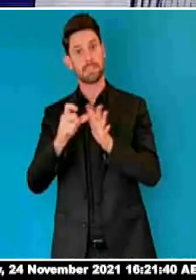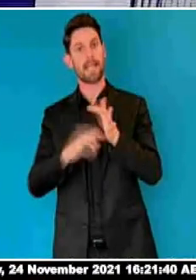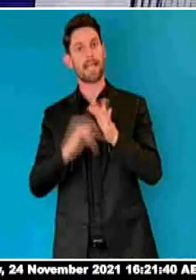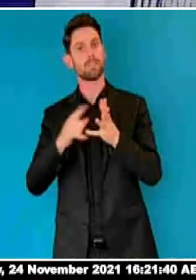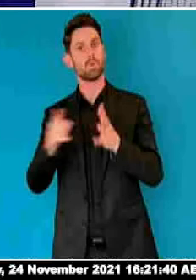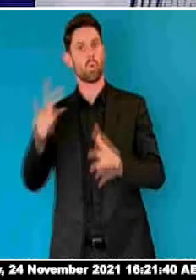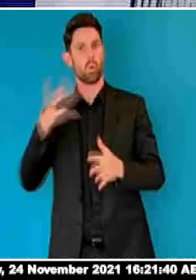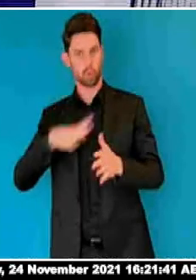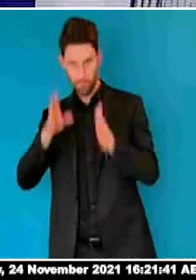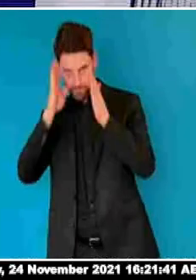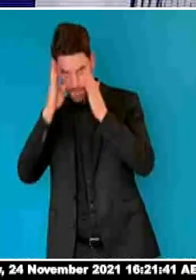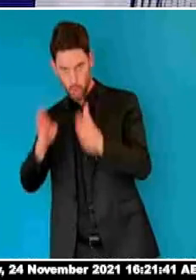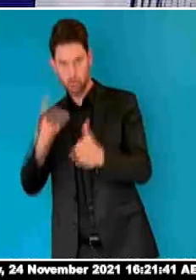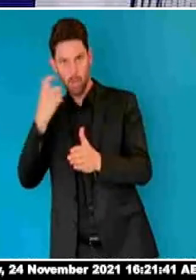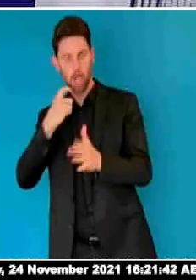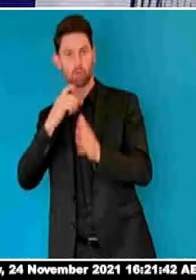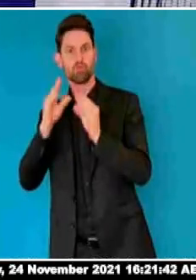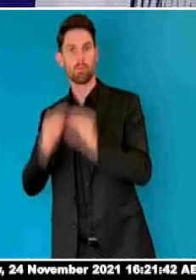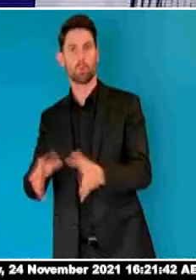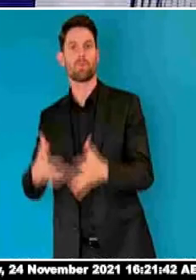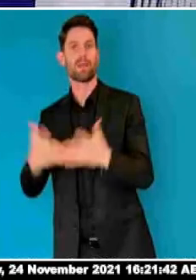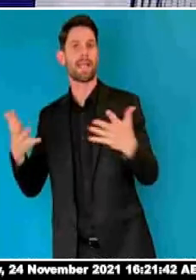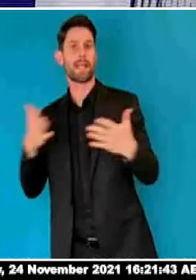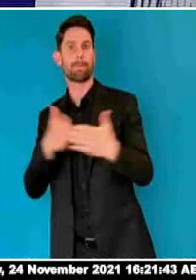case of Australia Post it was to focus on leadership and culture.